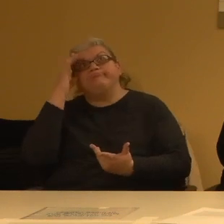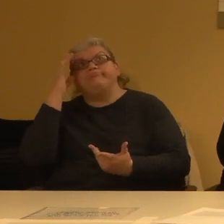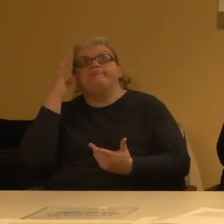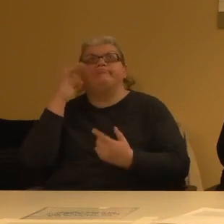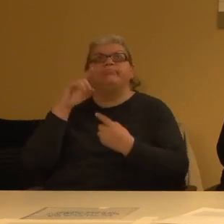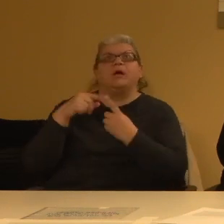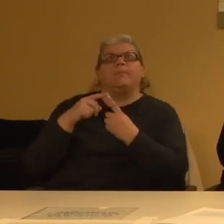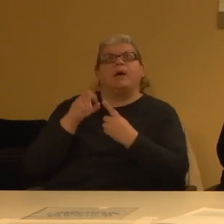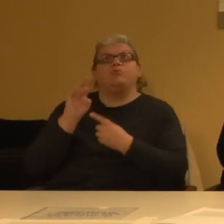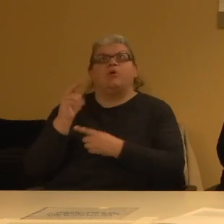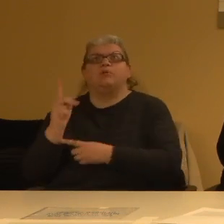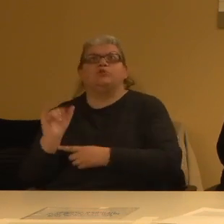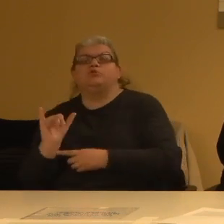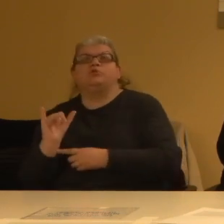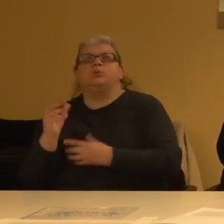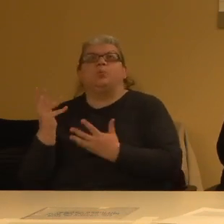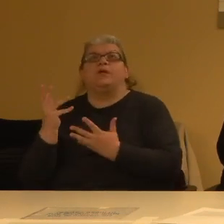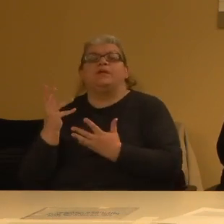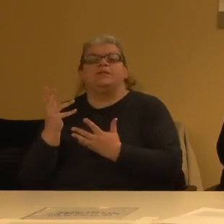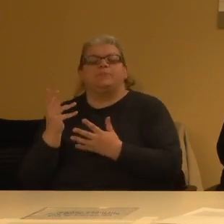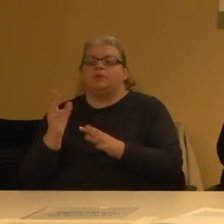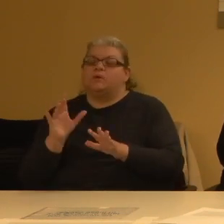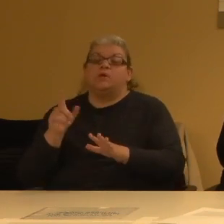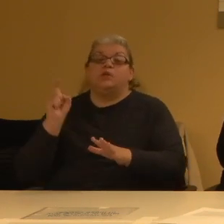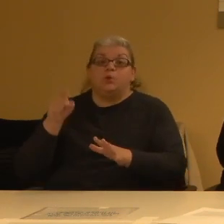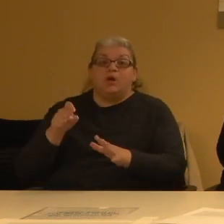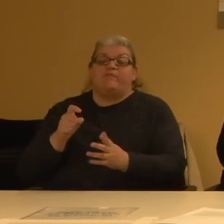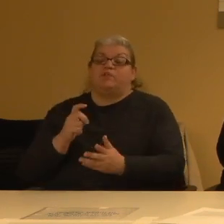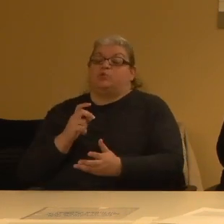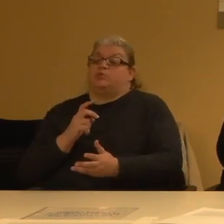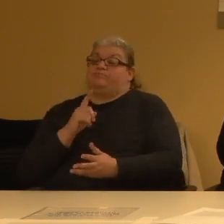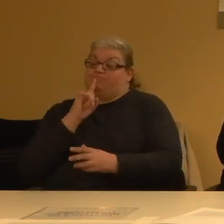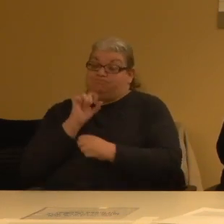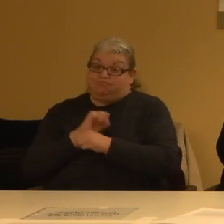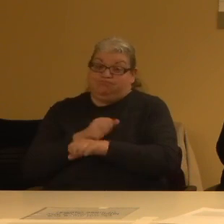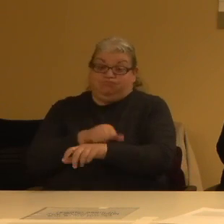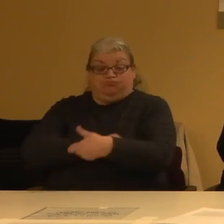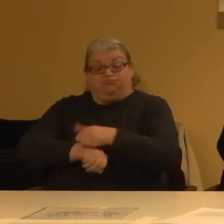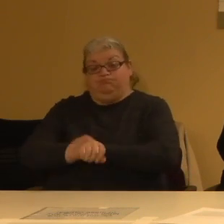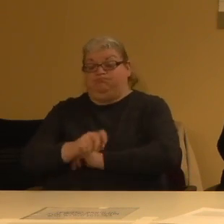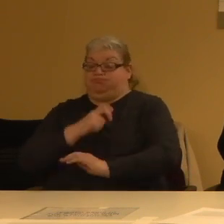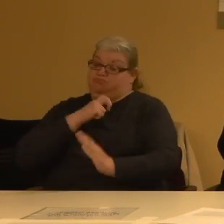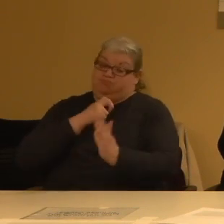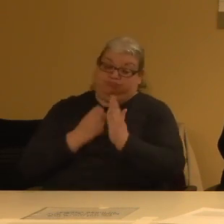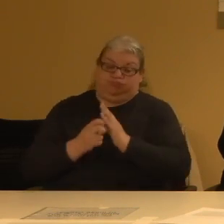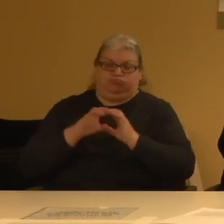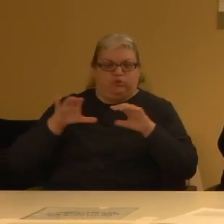but you don't actually know what it is until you get in there and you do it. Like you just have to get in there and do it.